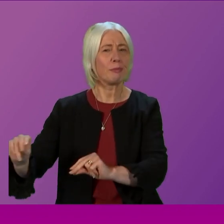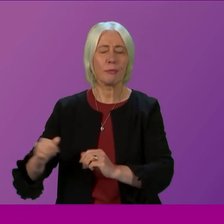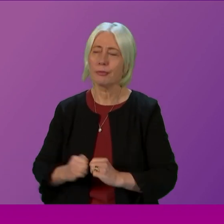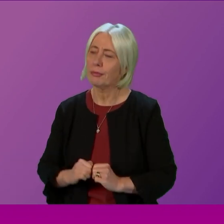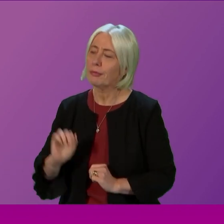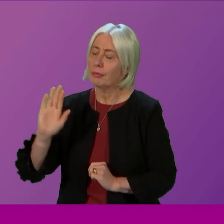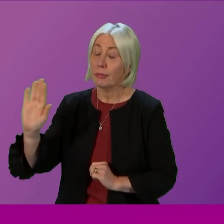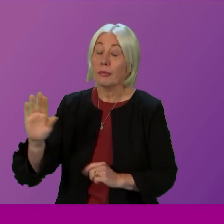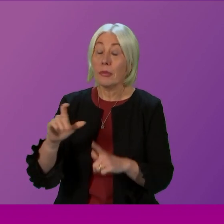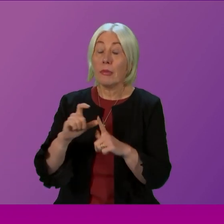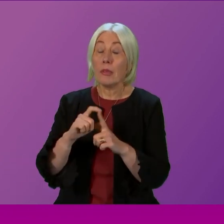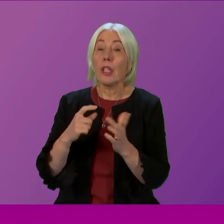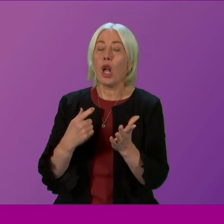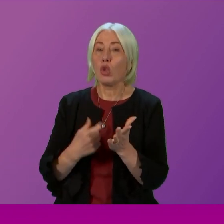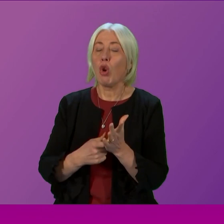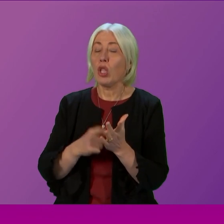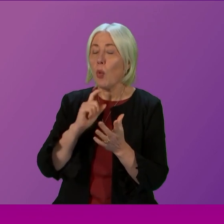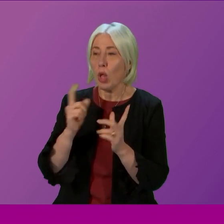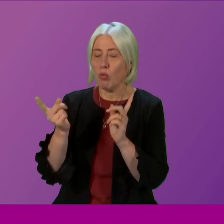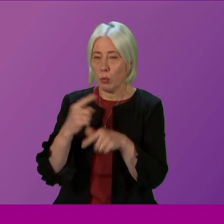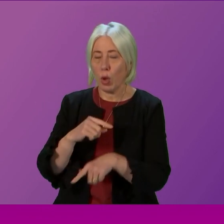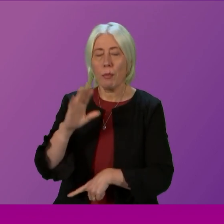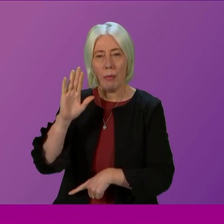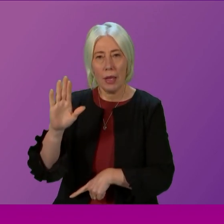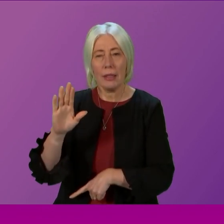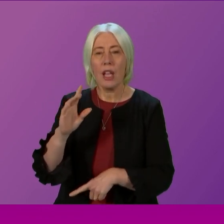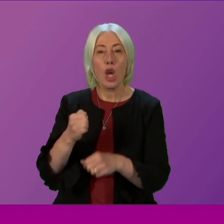I will answer the questions fully. First, on the general issue,